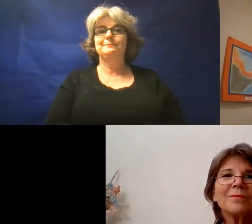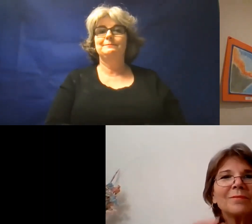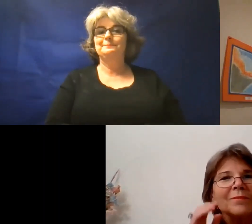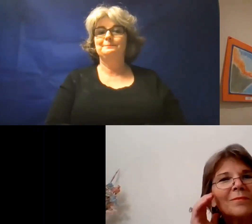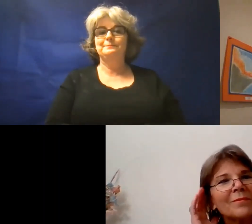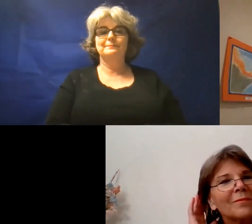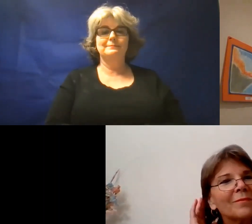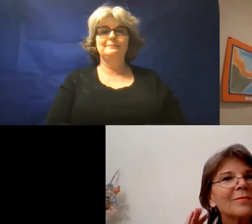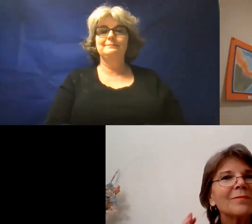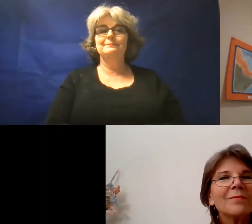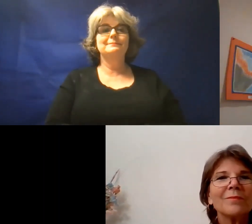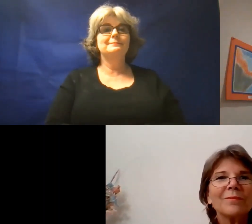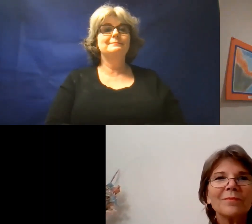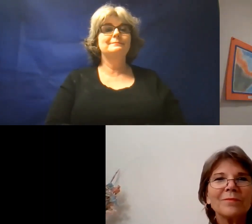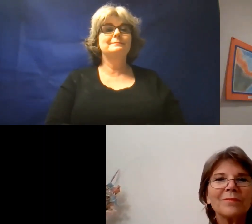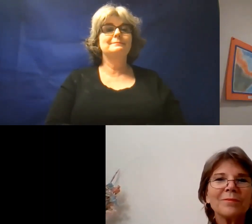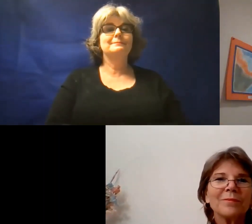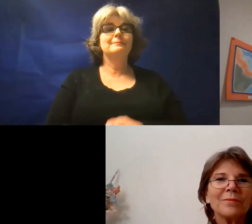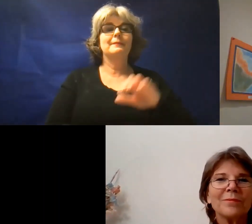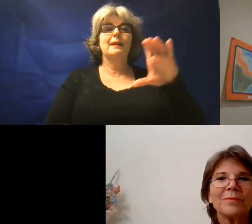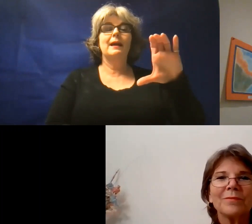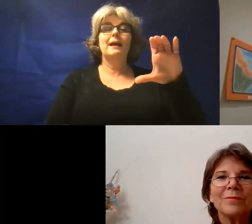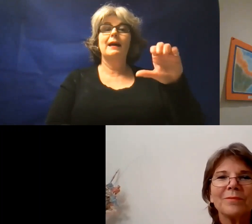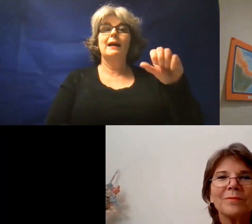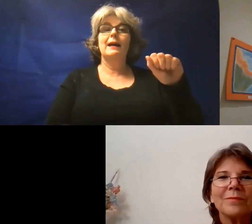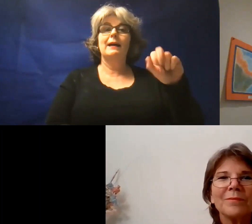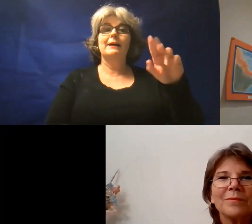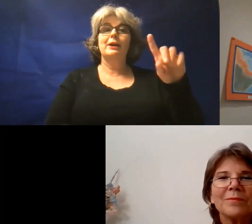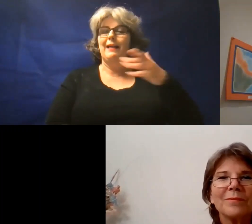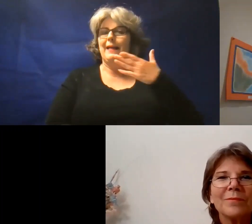Thank you, Jeff, thank you so much for reaching out to us and joining us for the panel today